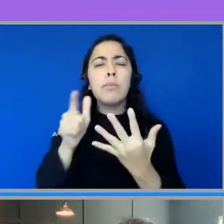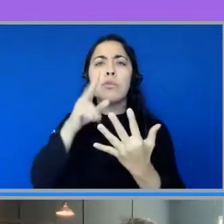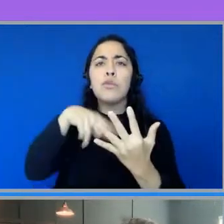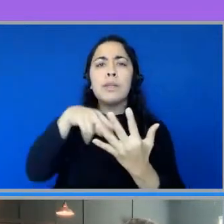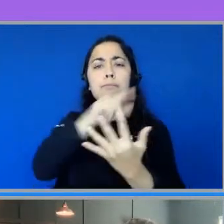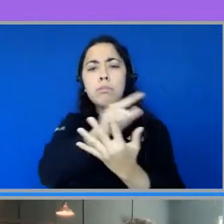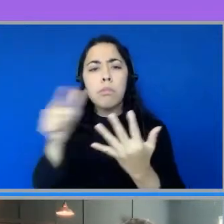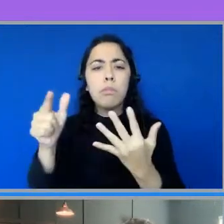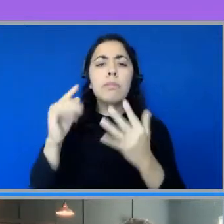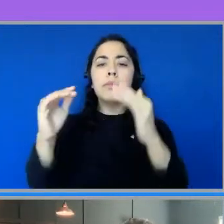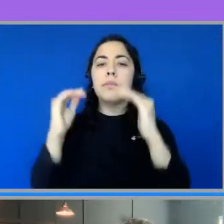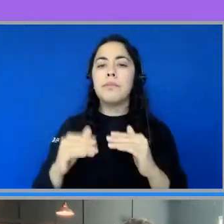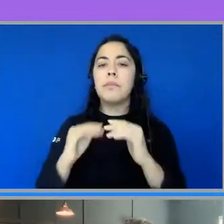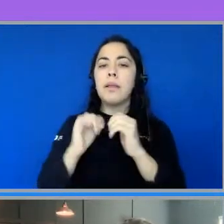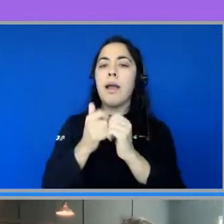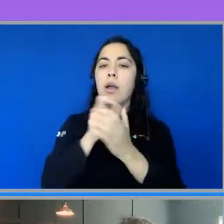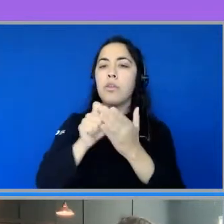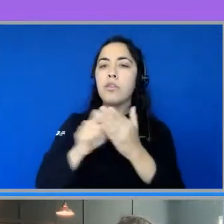lastly, we'll learn the basics on how to write link link texts